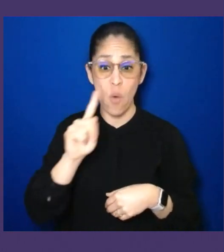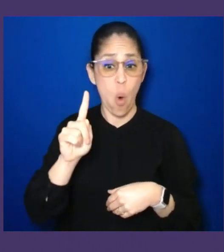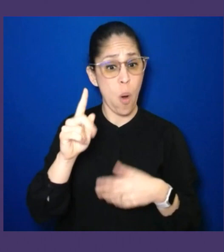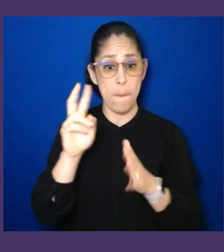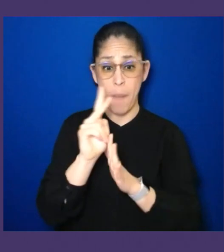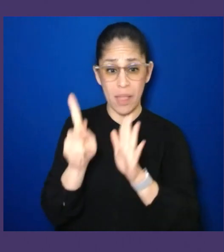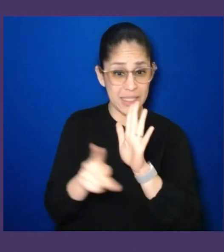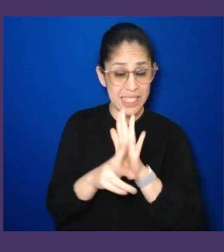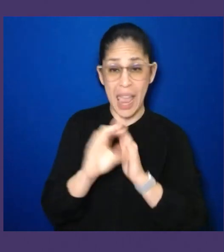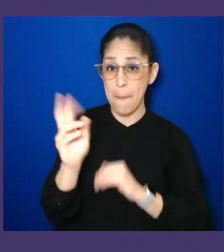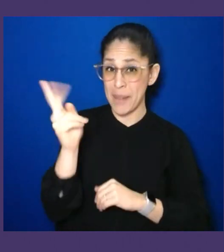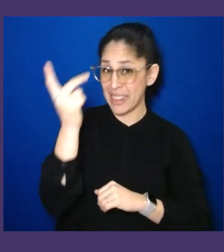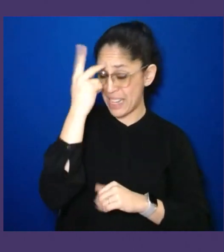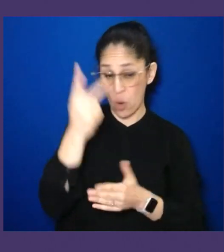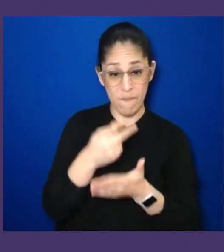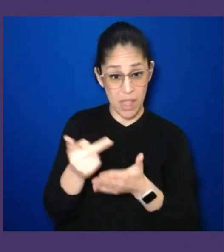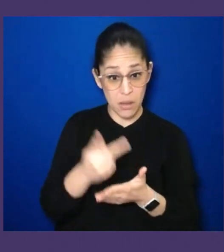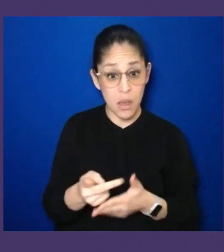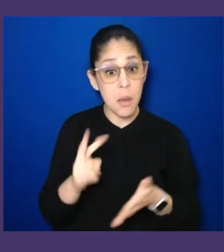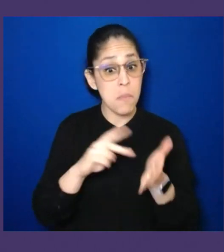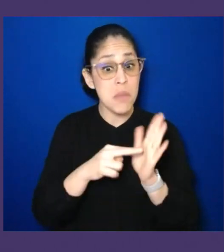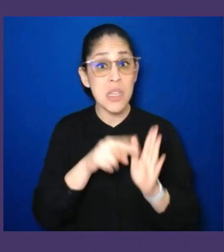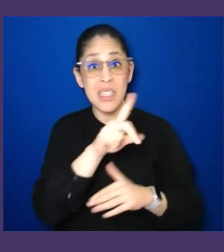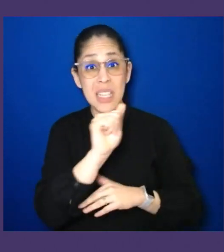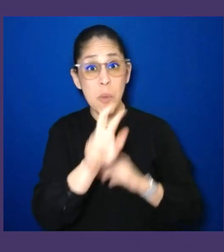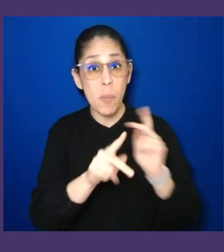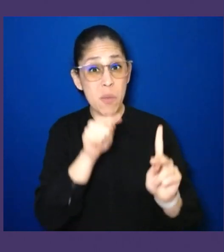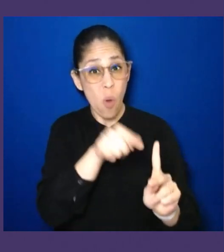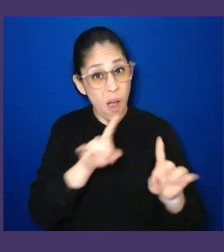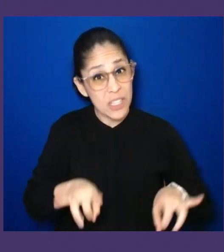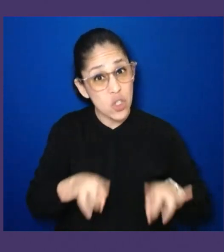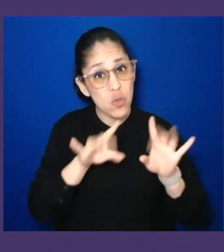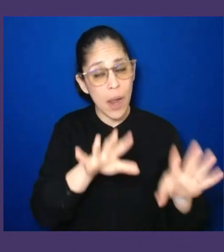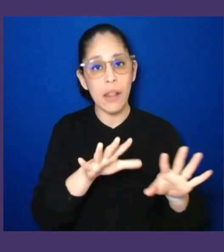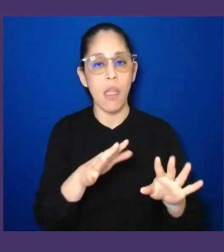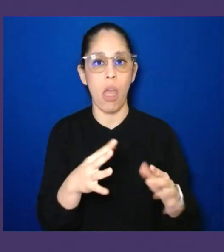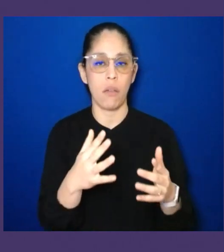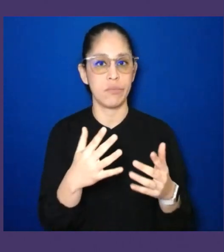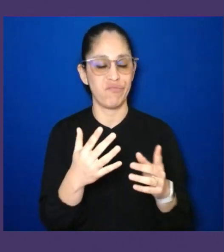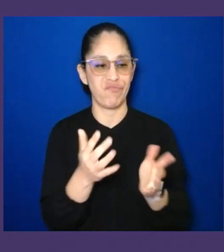disabled people in Australia into what I call the cycle of segregation.